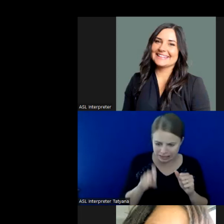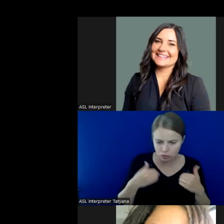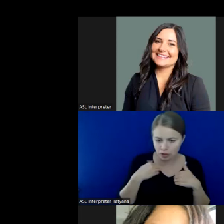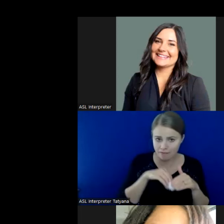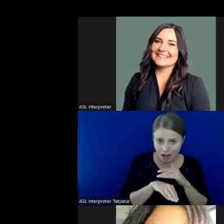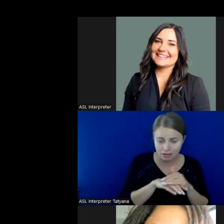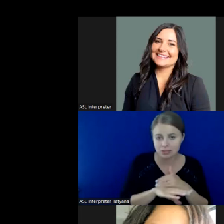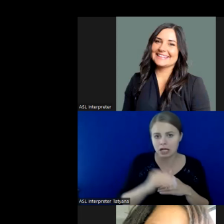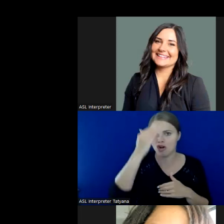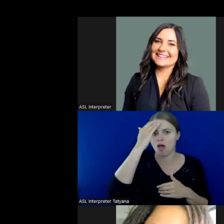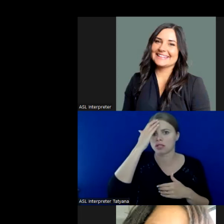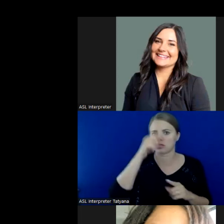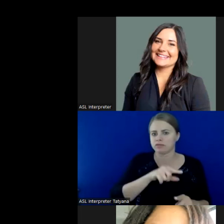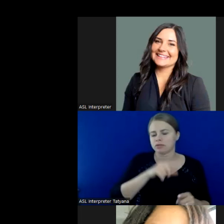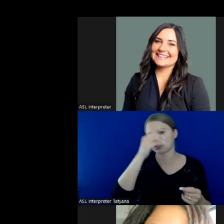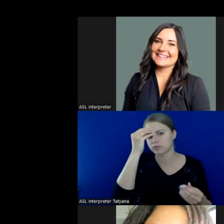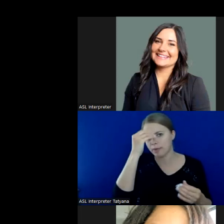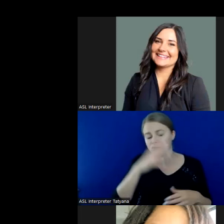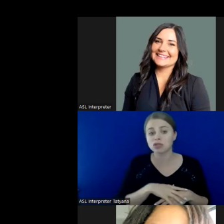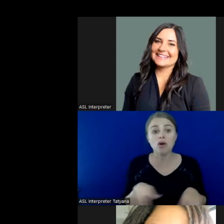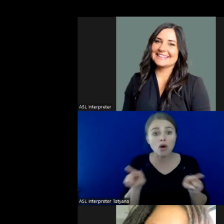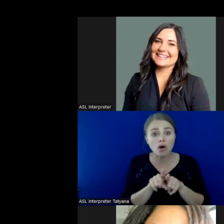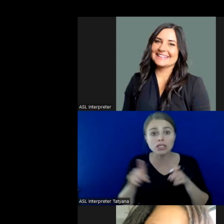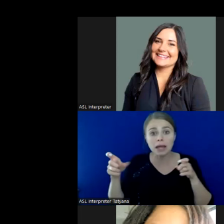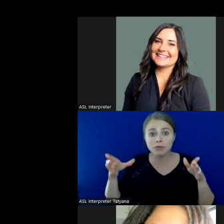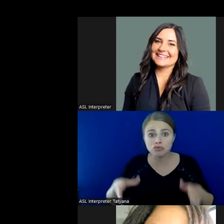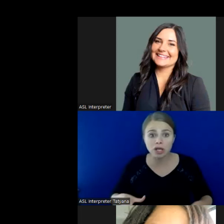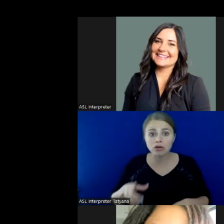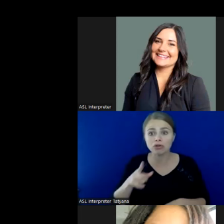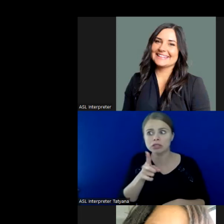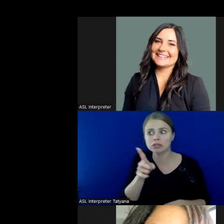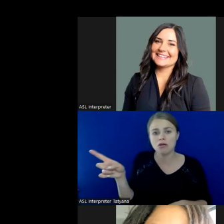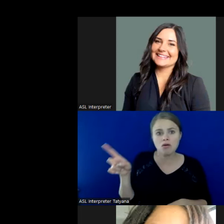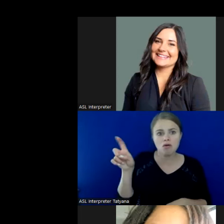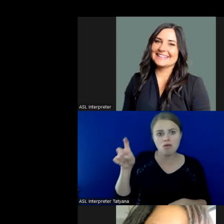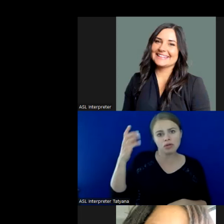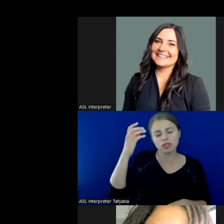But also for administrators. It's important that they're also able to access these things,